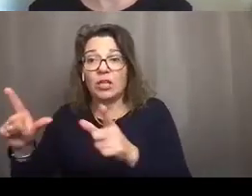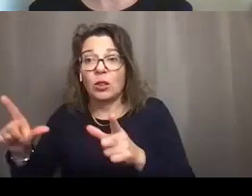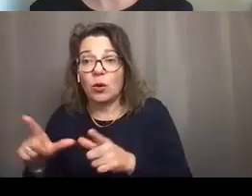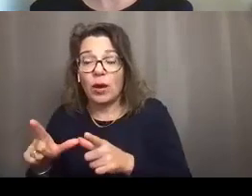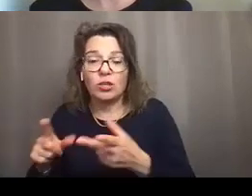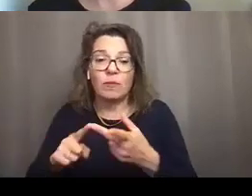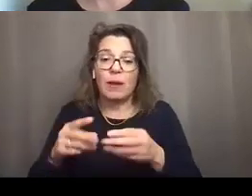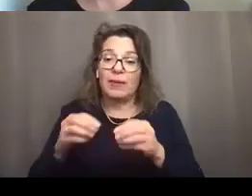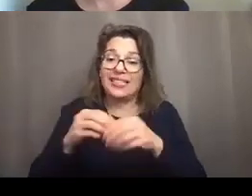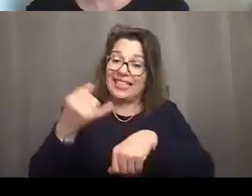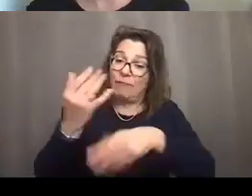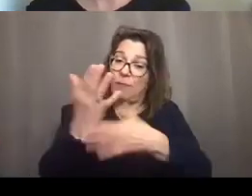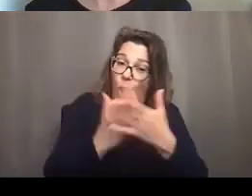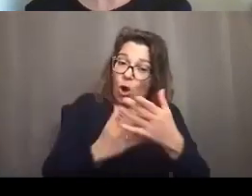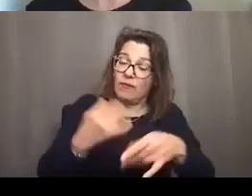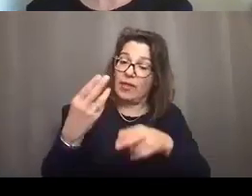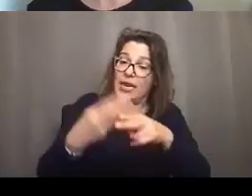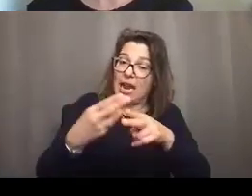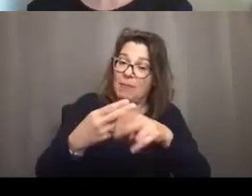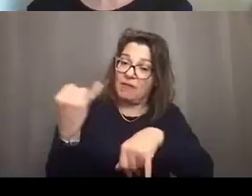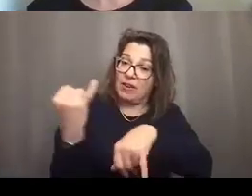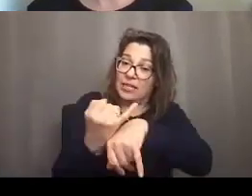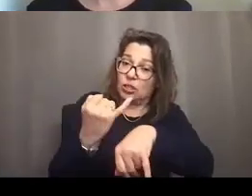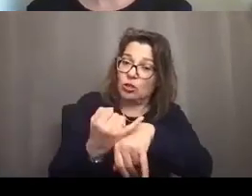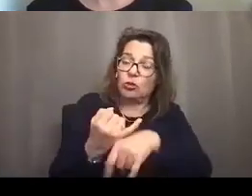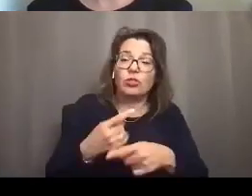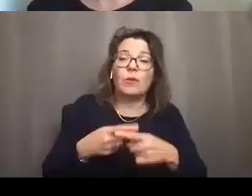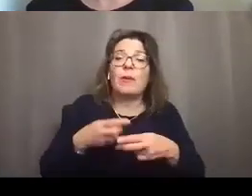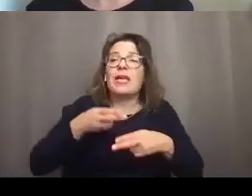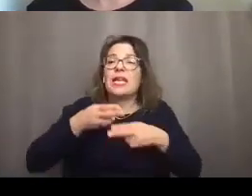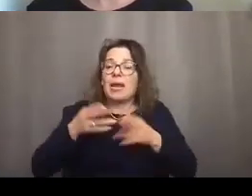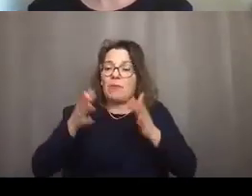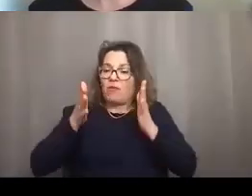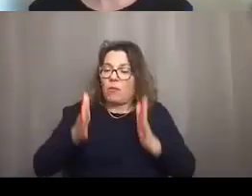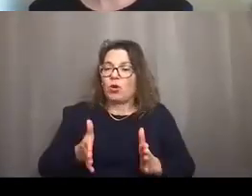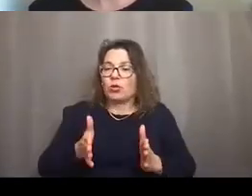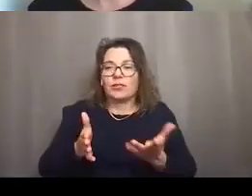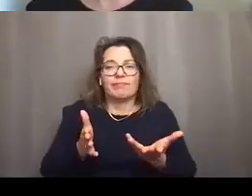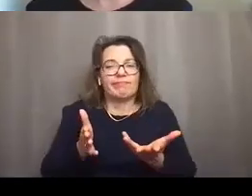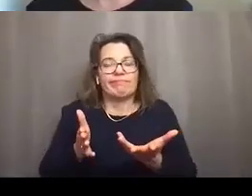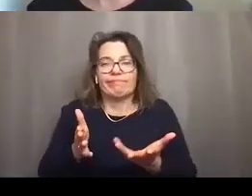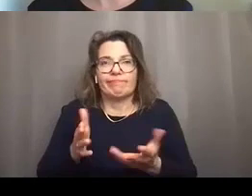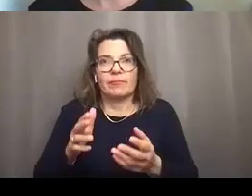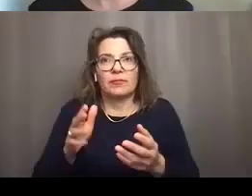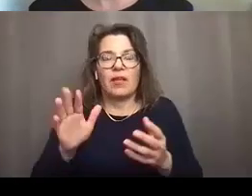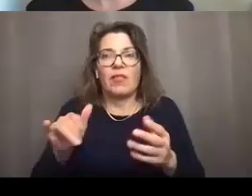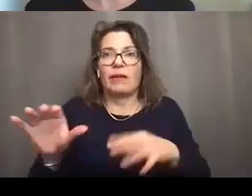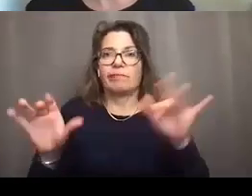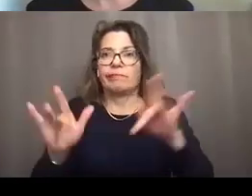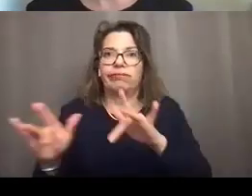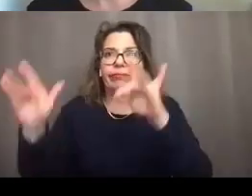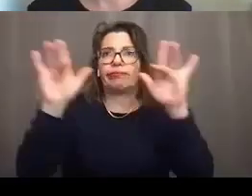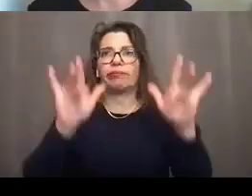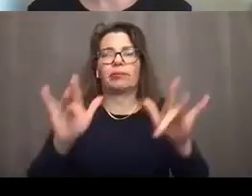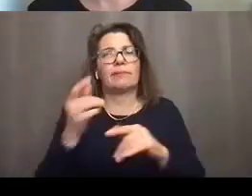it could be an investigator's name, it doesn't handle those perfectly because it can be so many things.